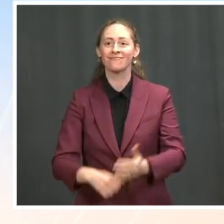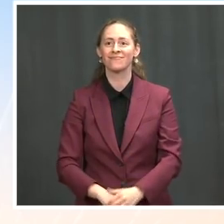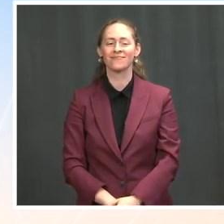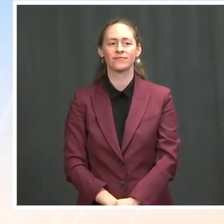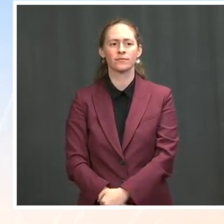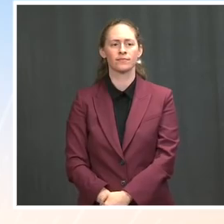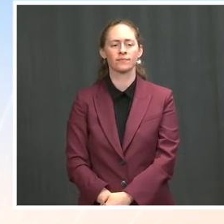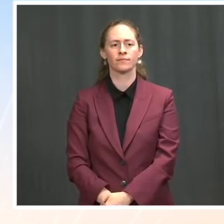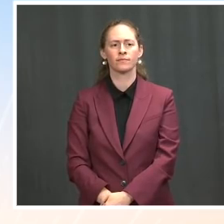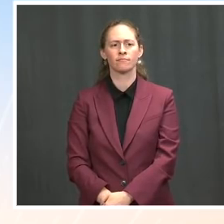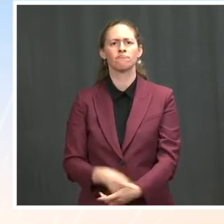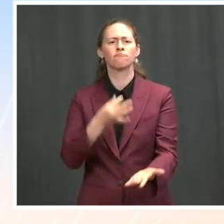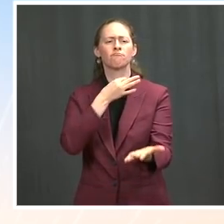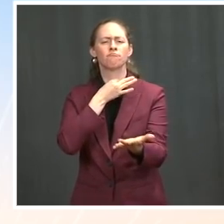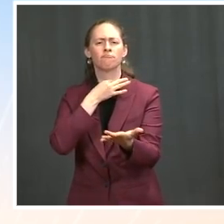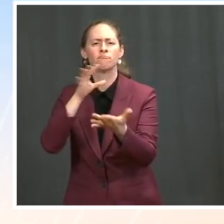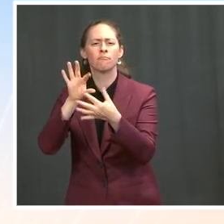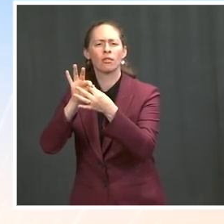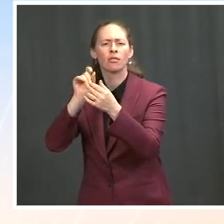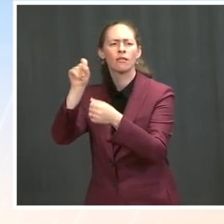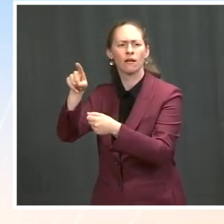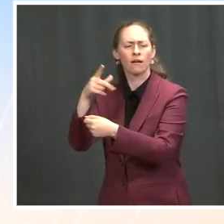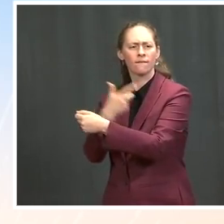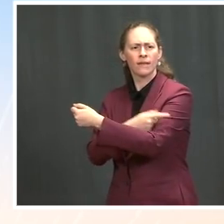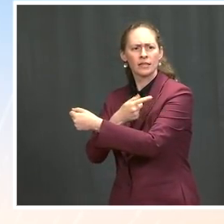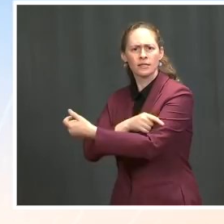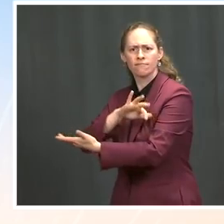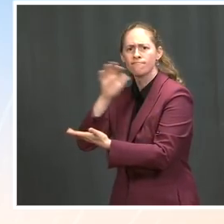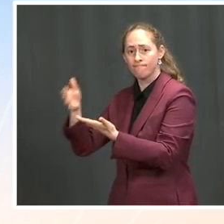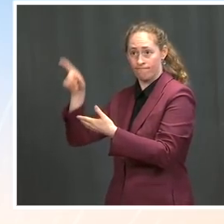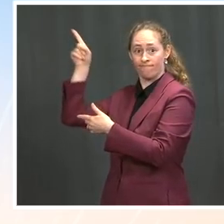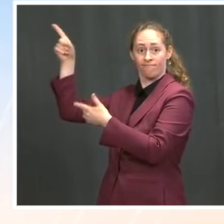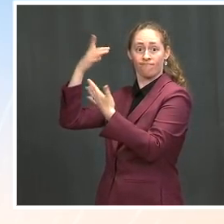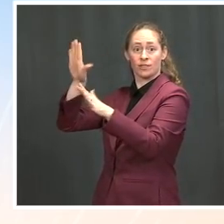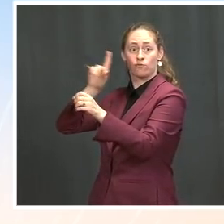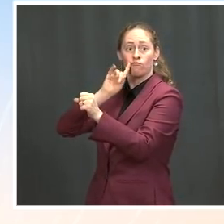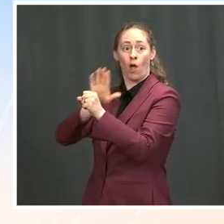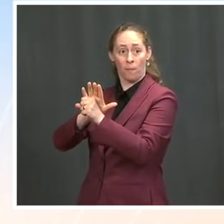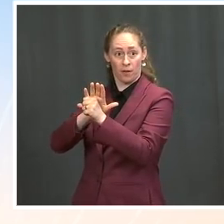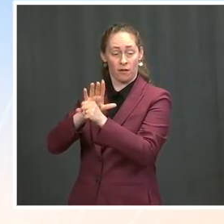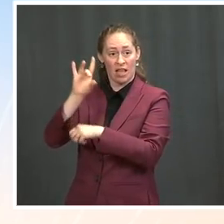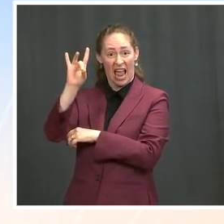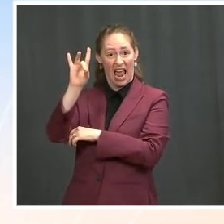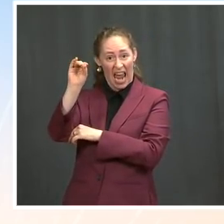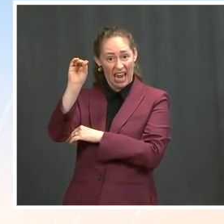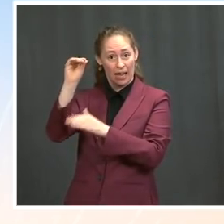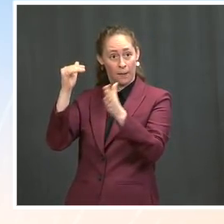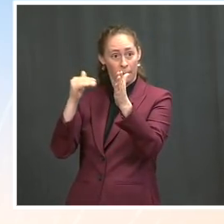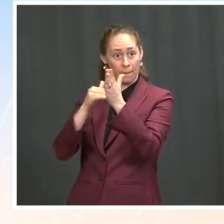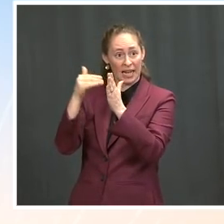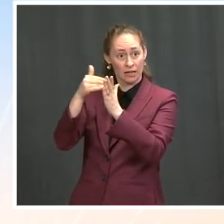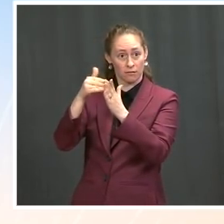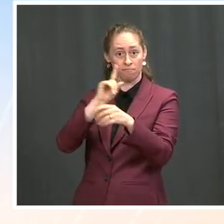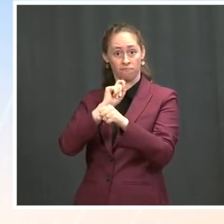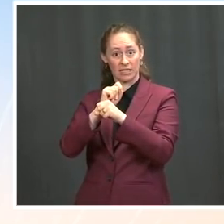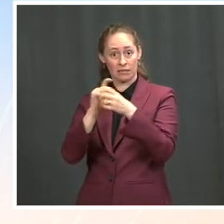The President promised to distribute those 80 million by the end of the month, but he's obviously falling short of that goal.